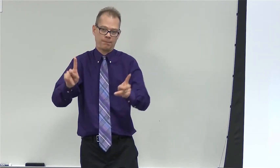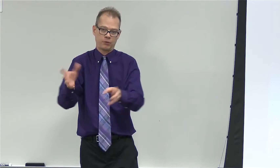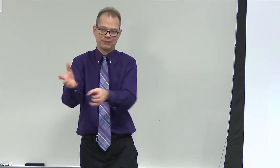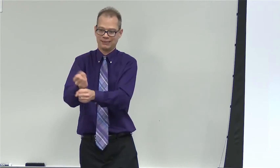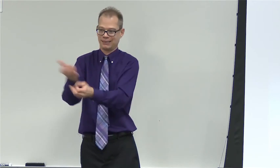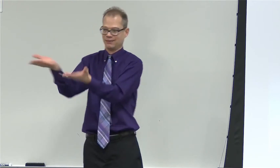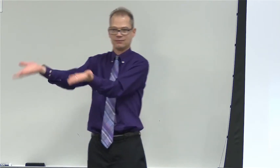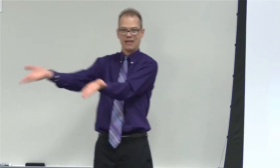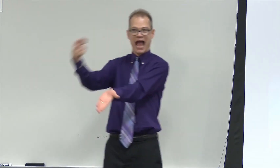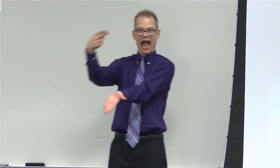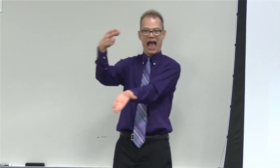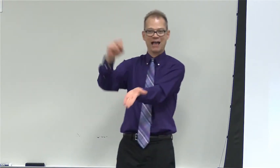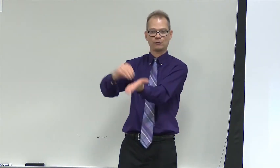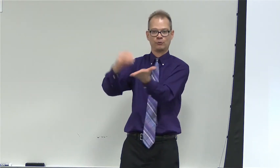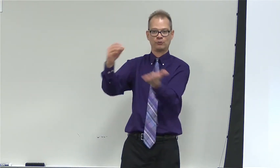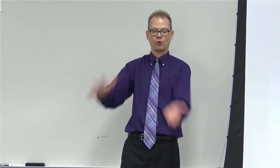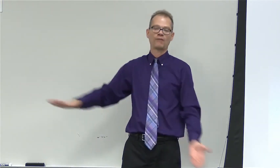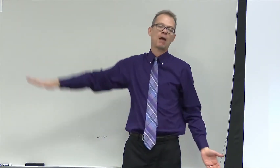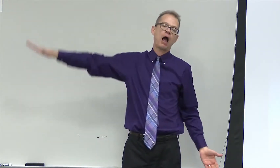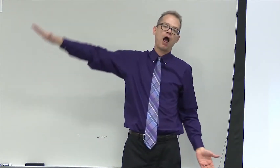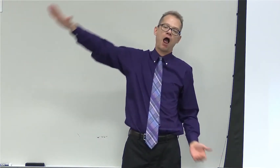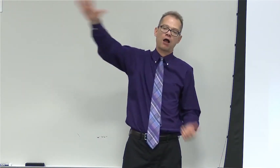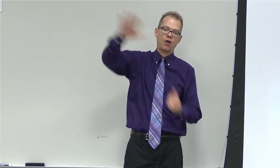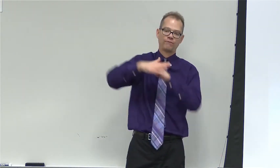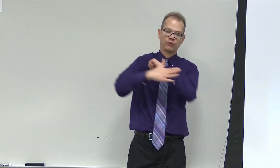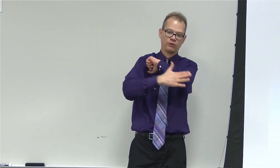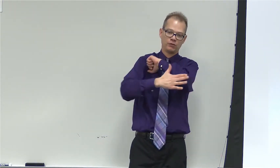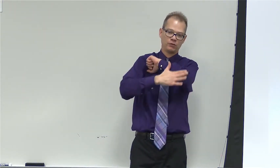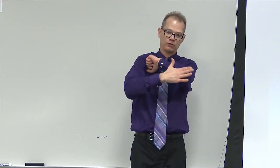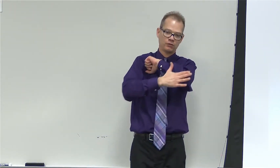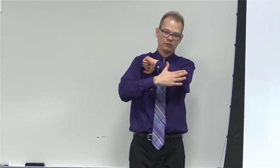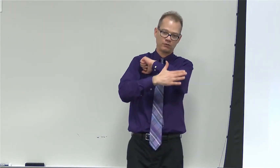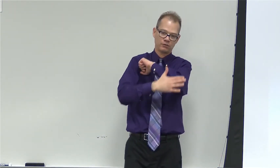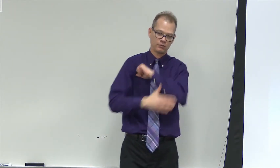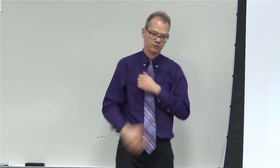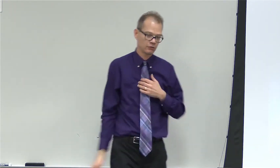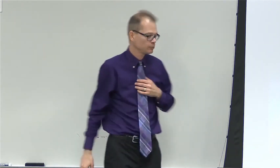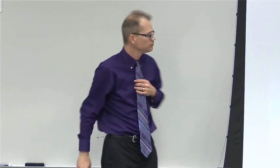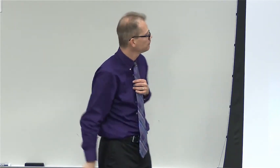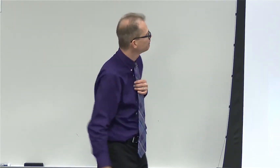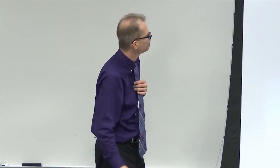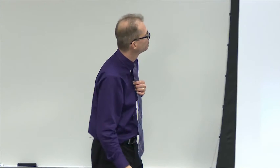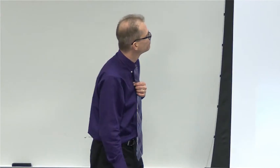The EYF program is wonderful. The students come from all over the country.